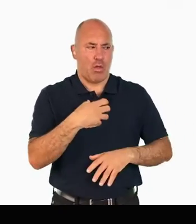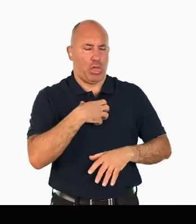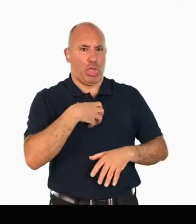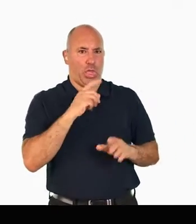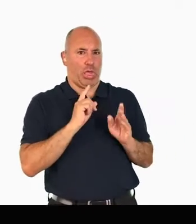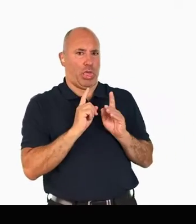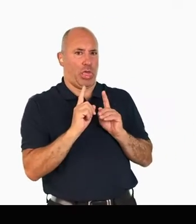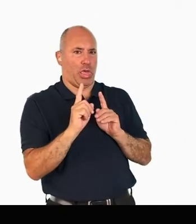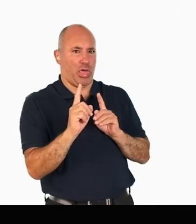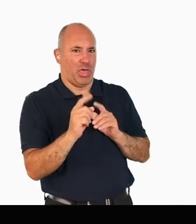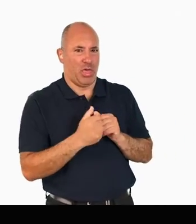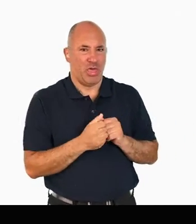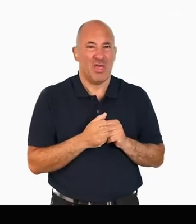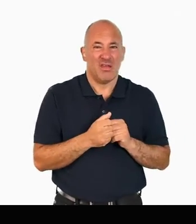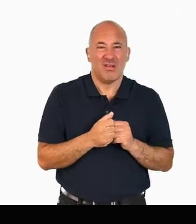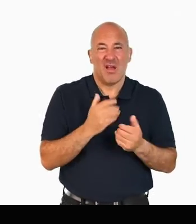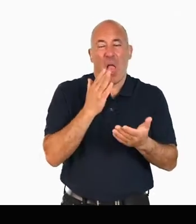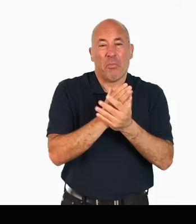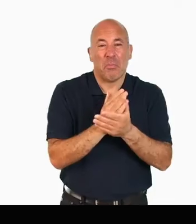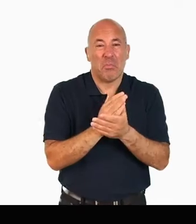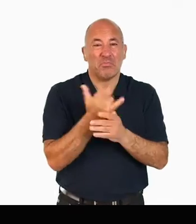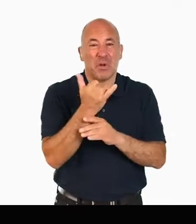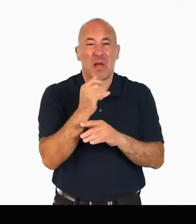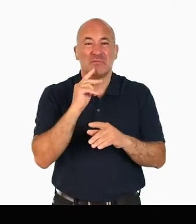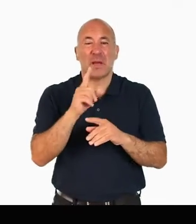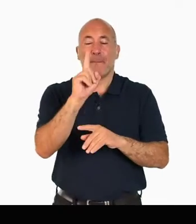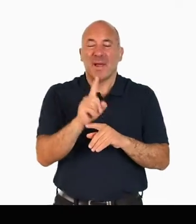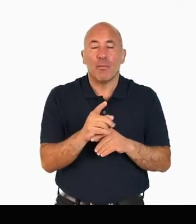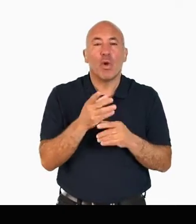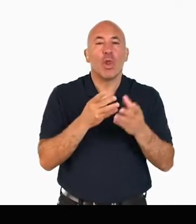and it can scare some people when they're walking past, and they can,